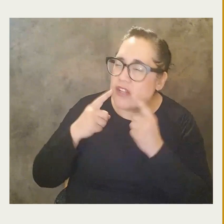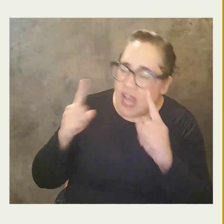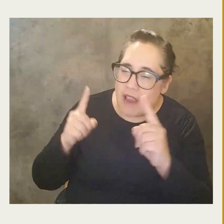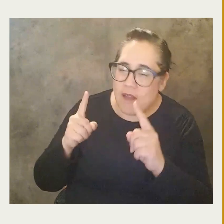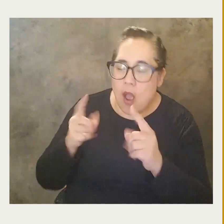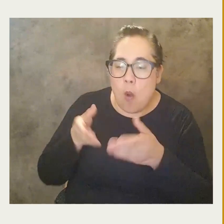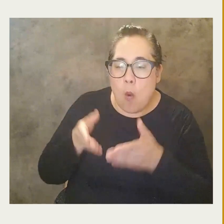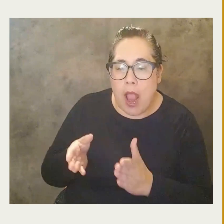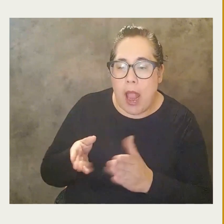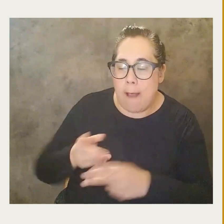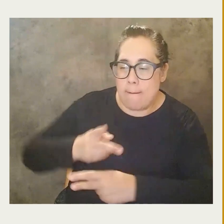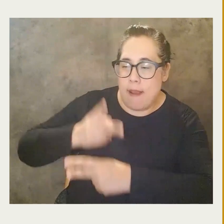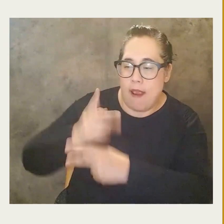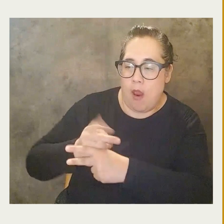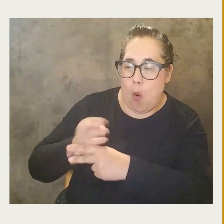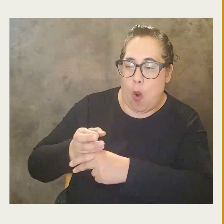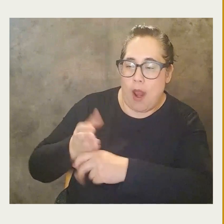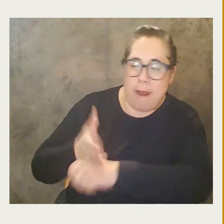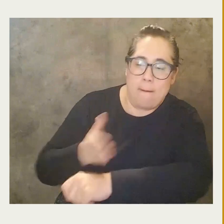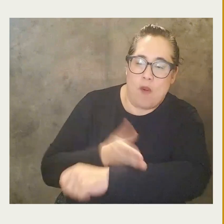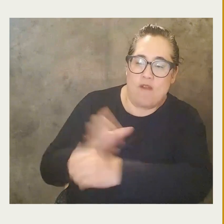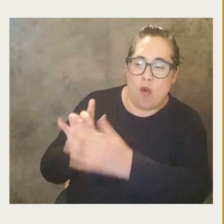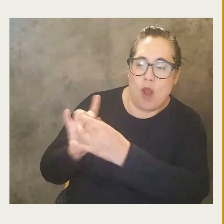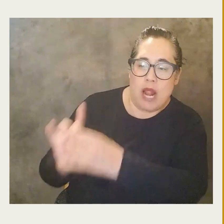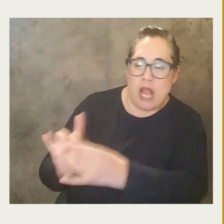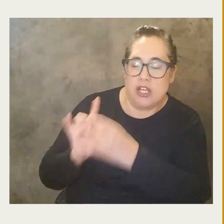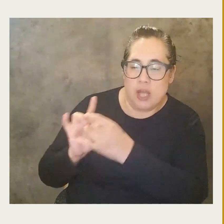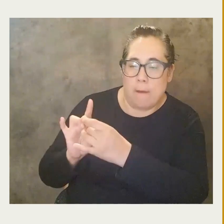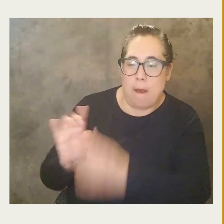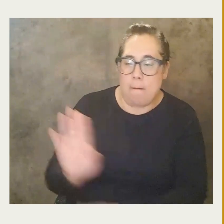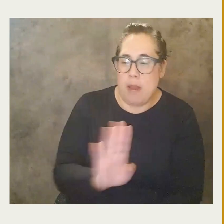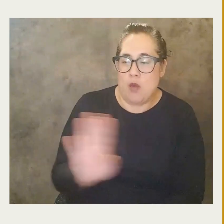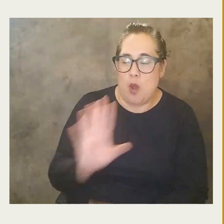that maintain or improve relationships between participants.